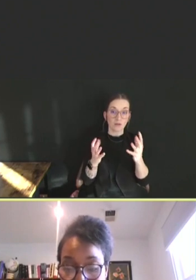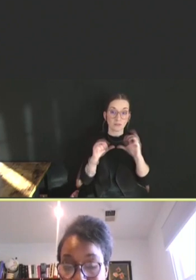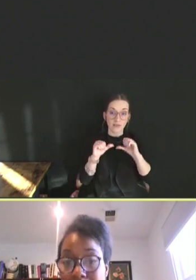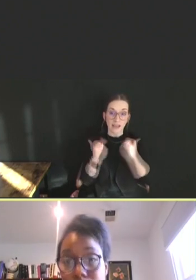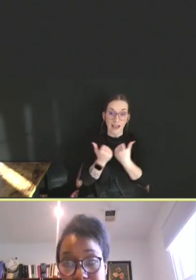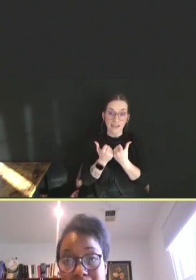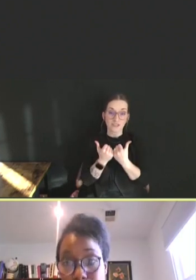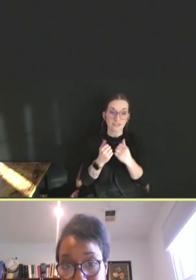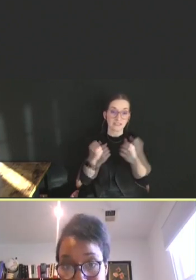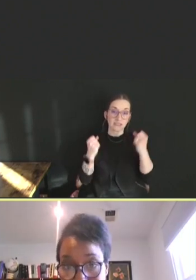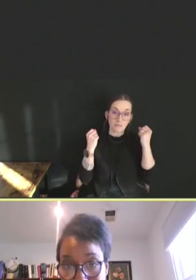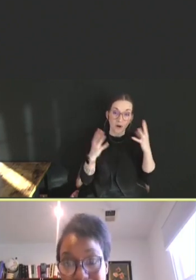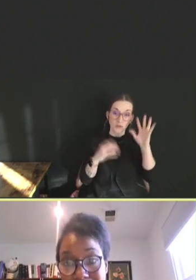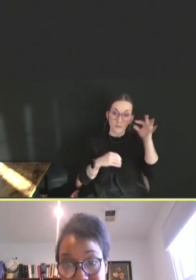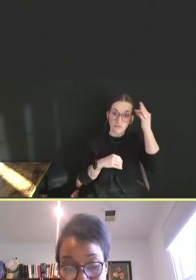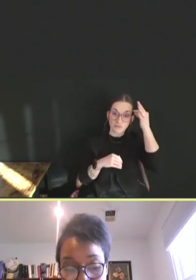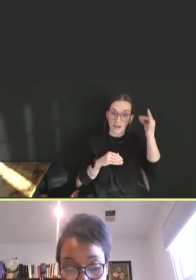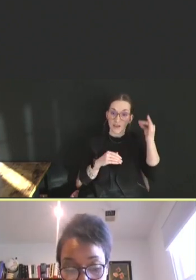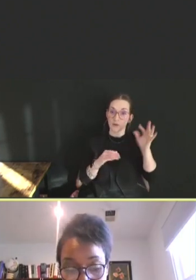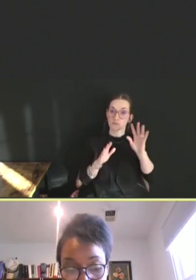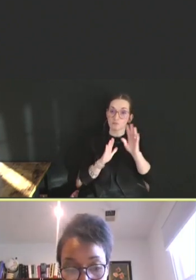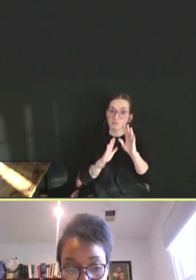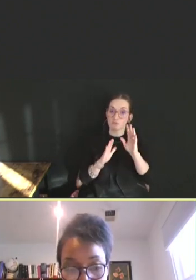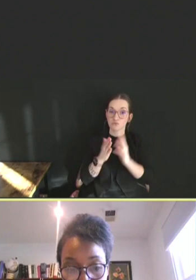can be cumbersome and challenging.